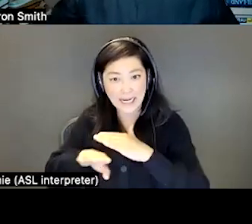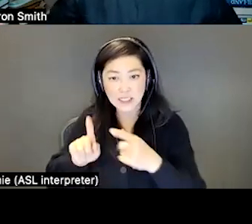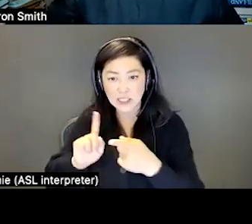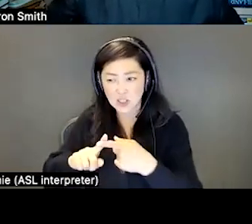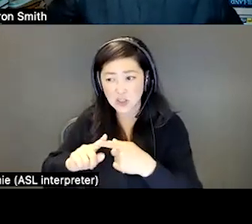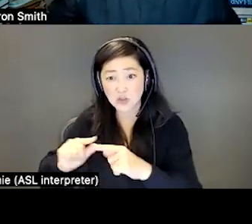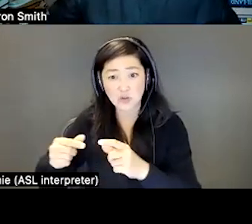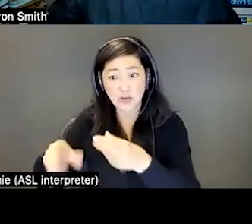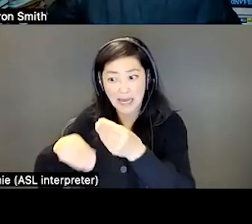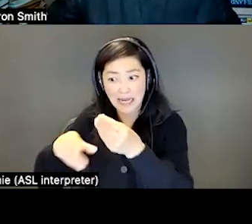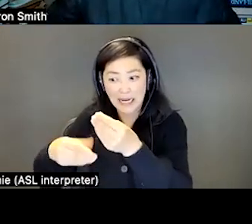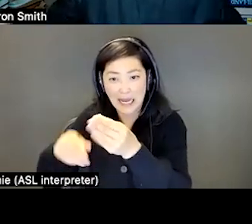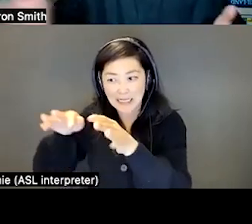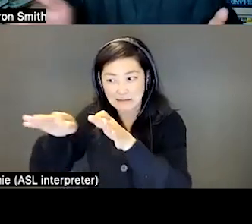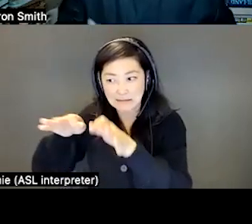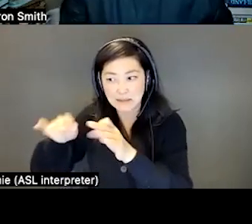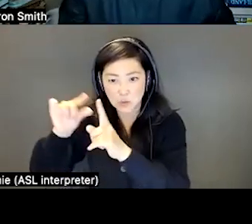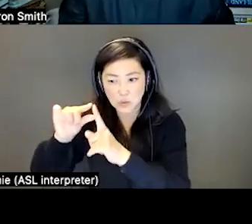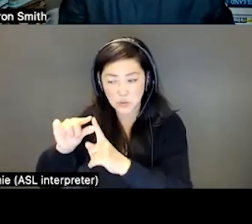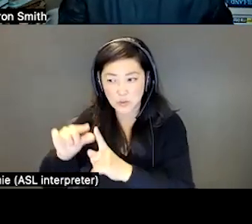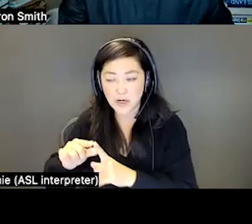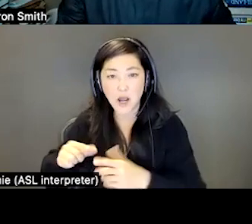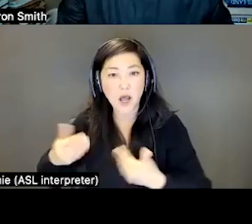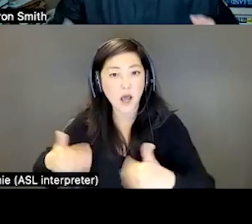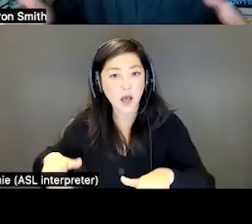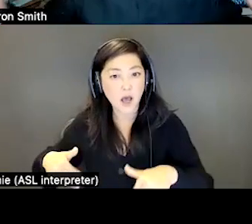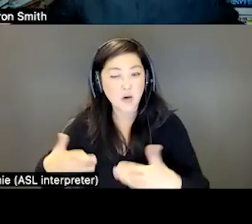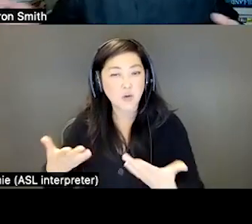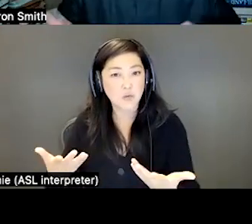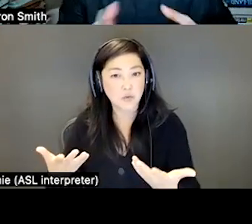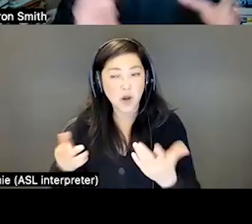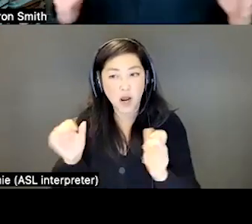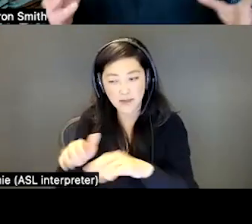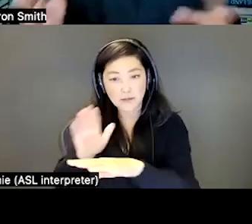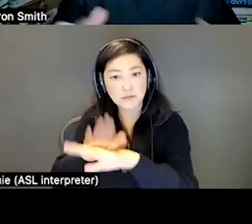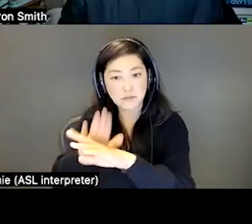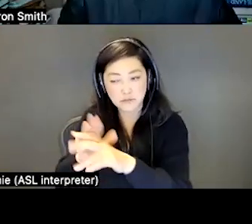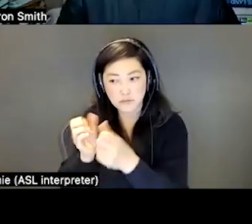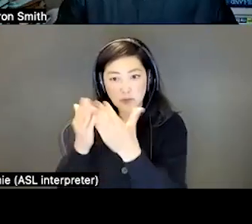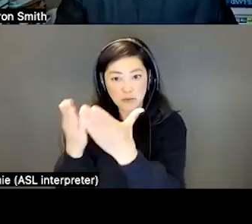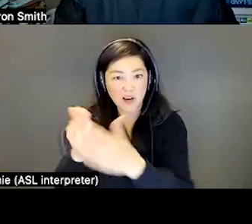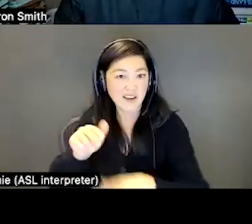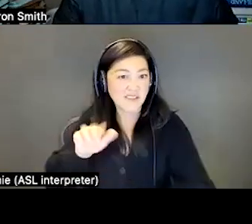to take a list of 20 and then perhaps recommend 5 rather than just the 2 or 3 I remembered.